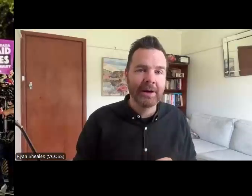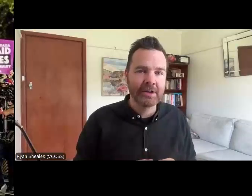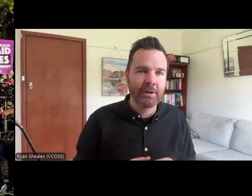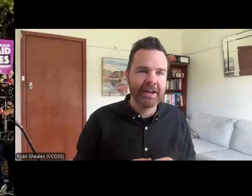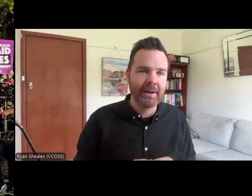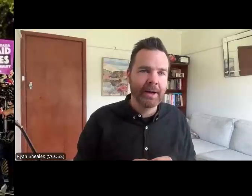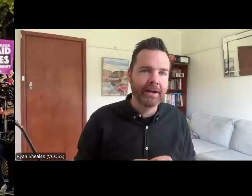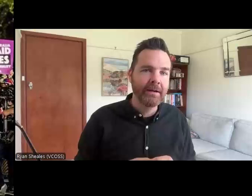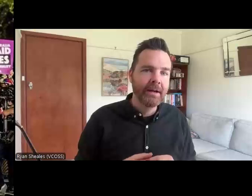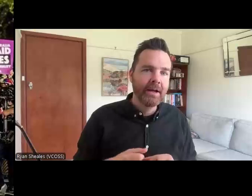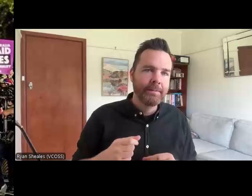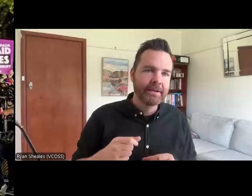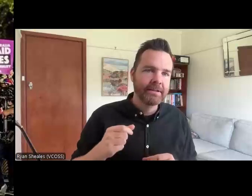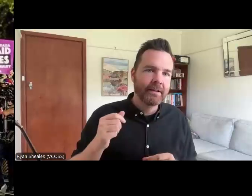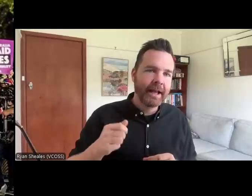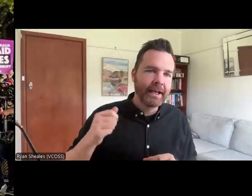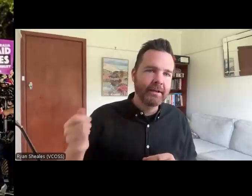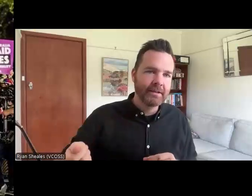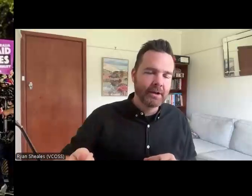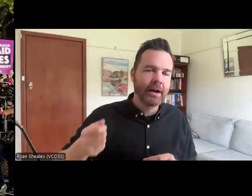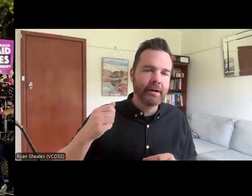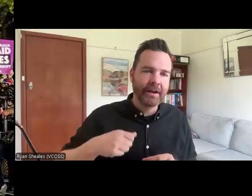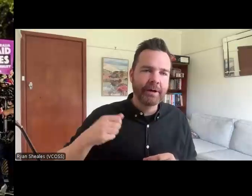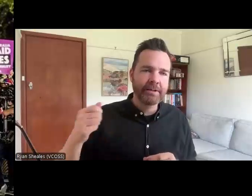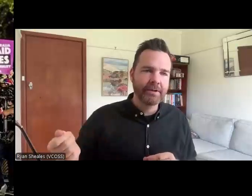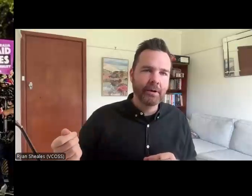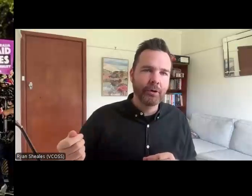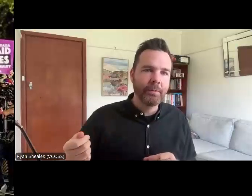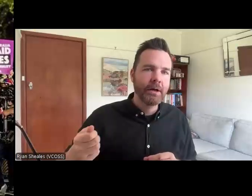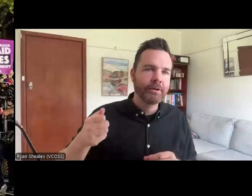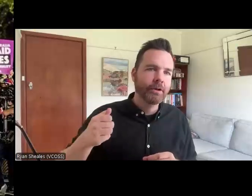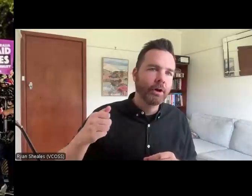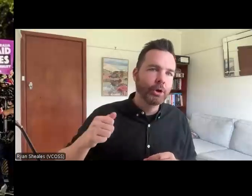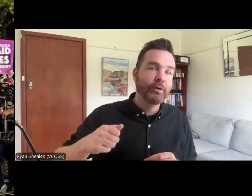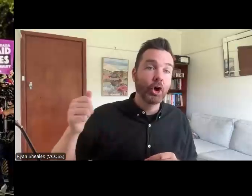marriage equality campaign because they decided, and their research told them, that the notion of